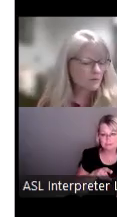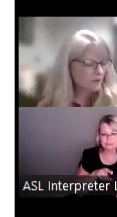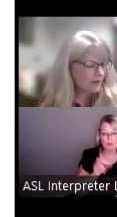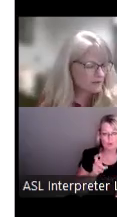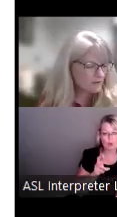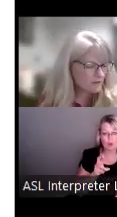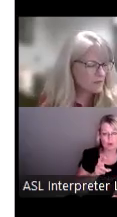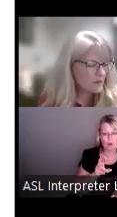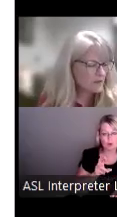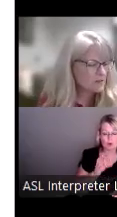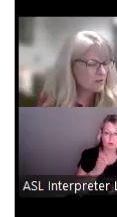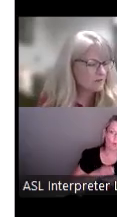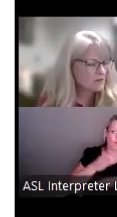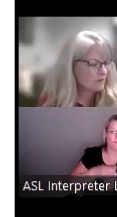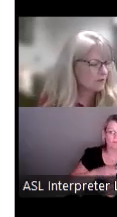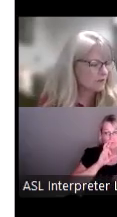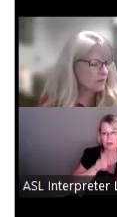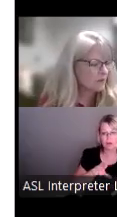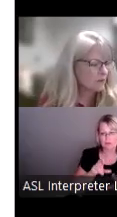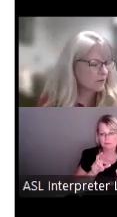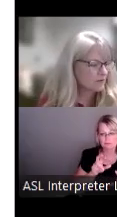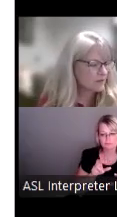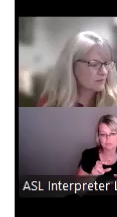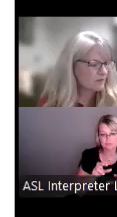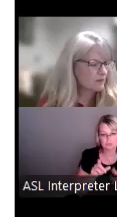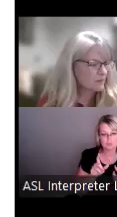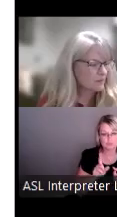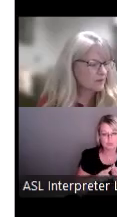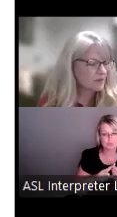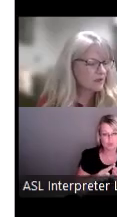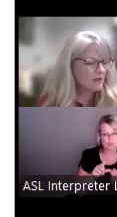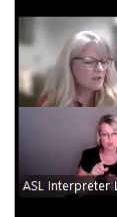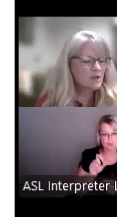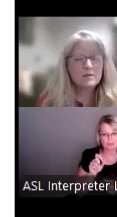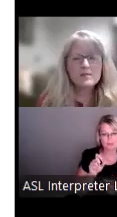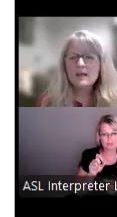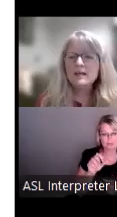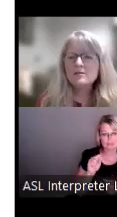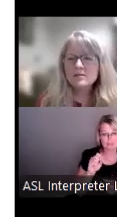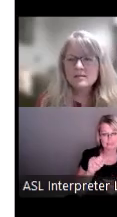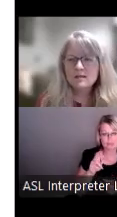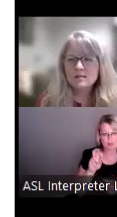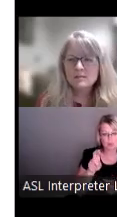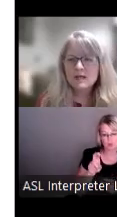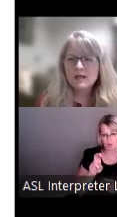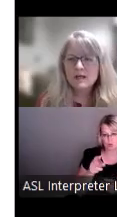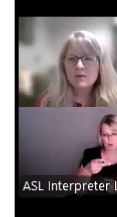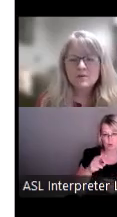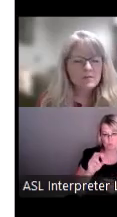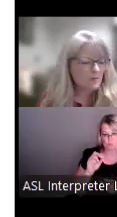overreactive response to vestibular and proprioceptive input, so it was kind of interesting to me how those